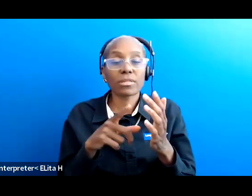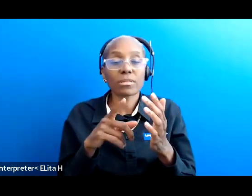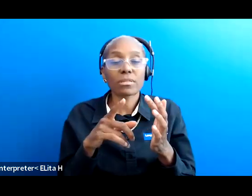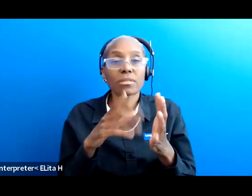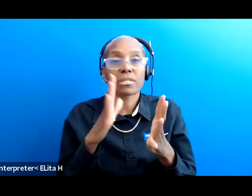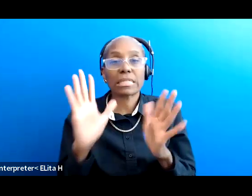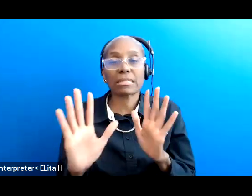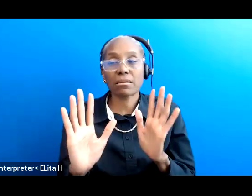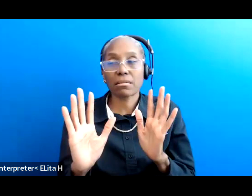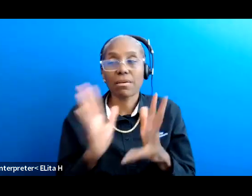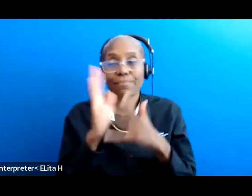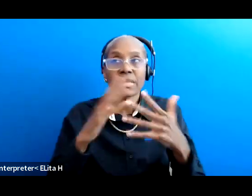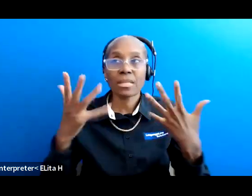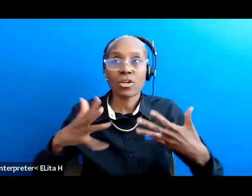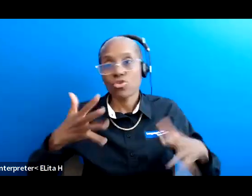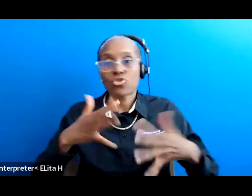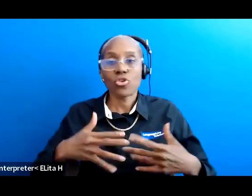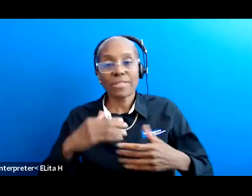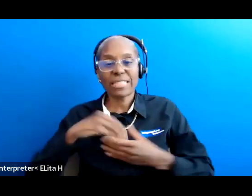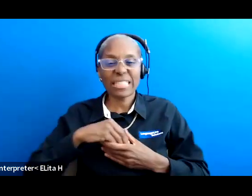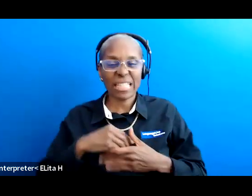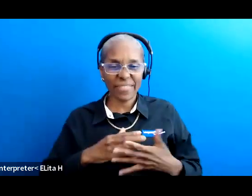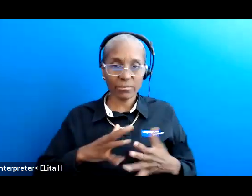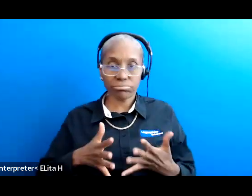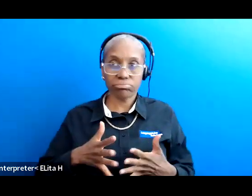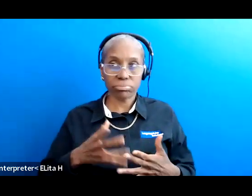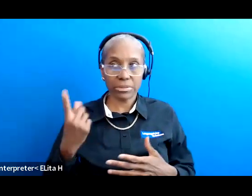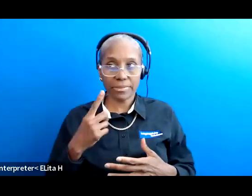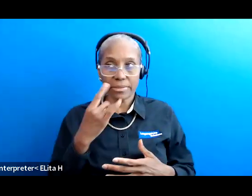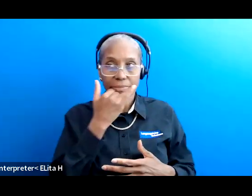just kind of nervous anxiety, this impending doom, there's all